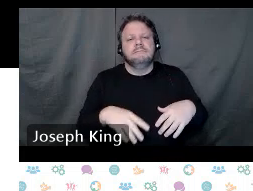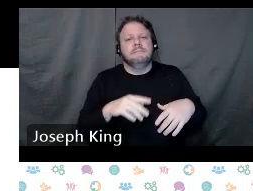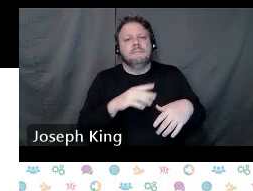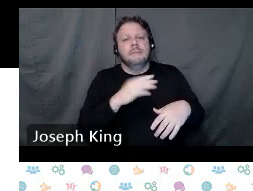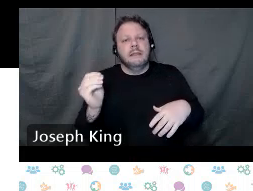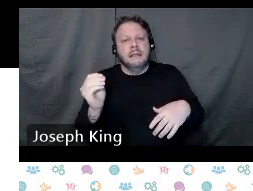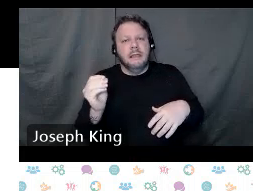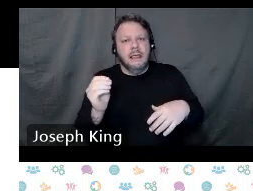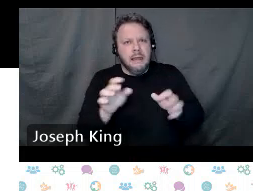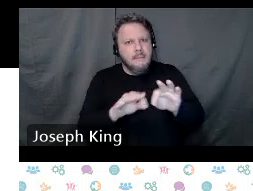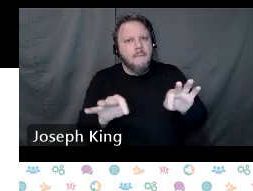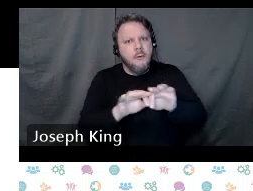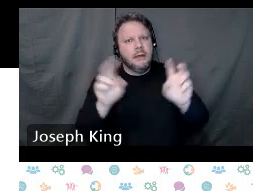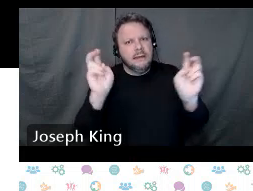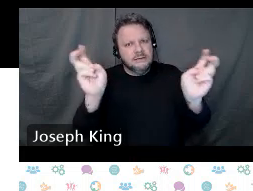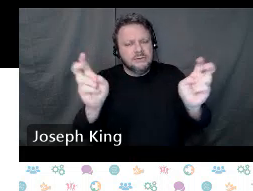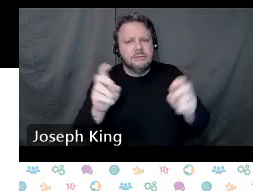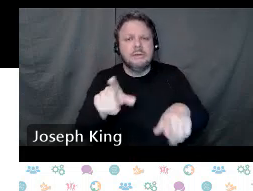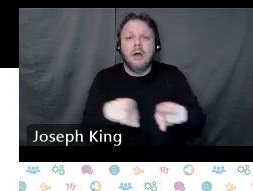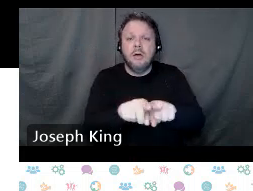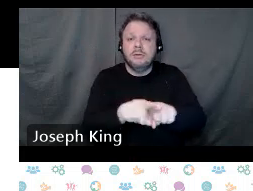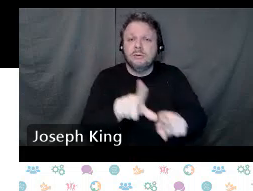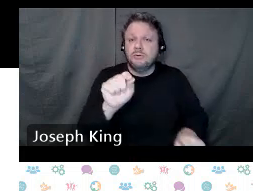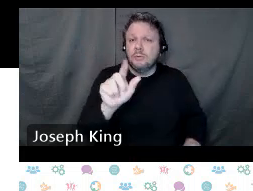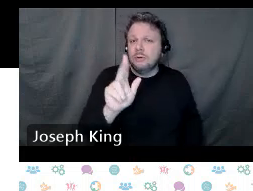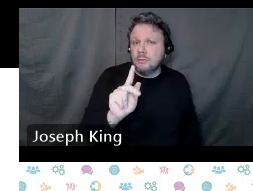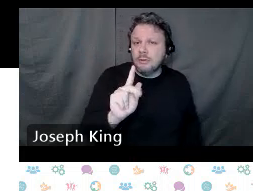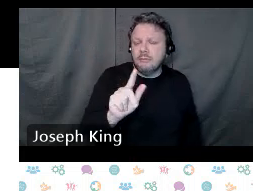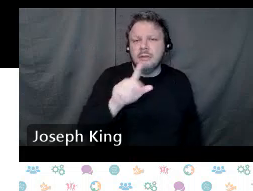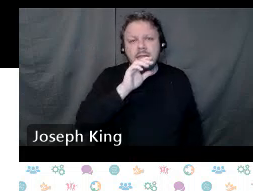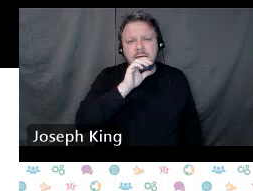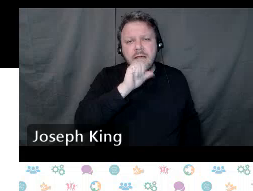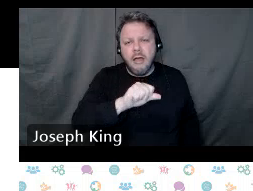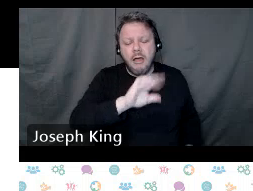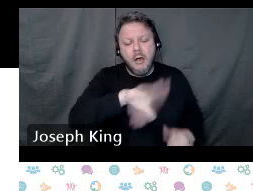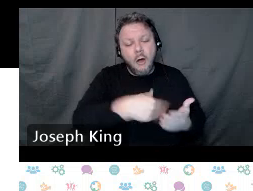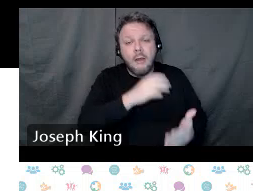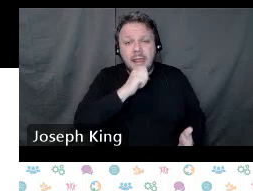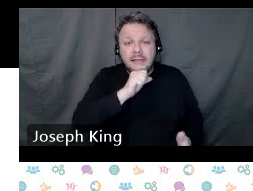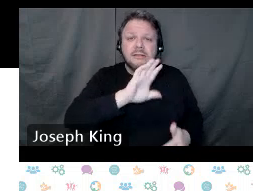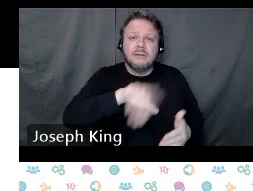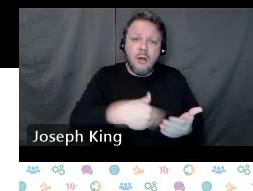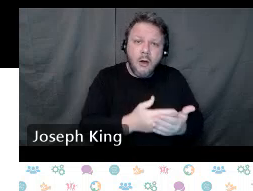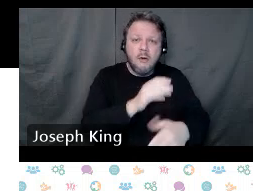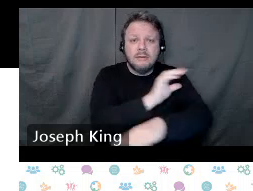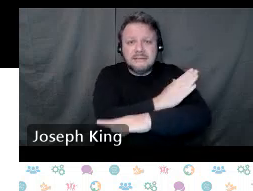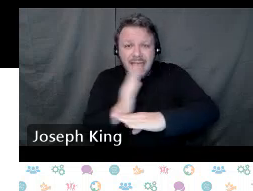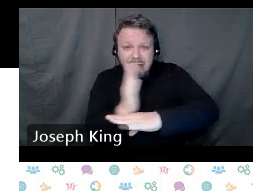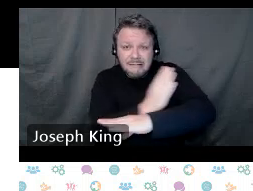All important issues and also in 2023, the all ages, all stages, North Carolina planning process.